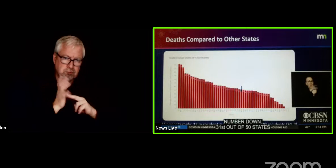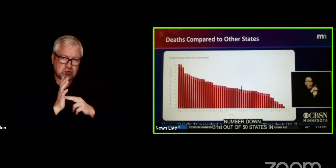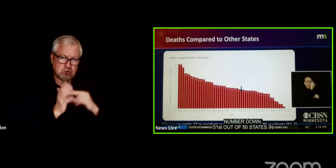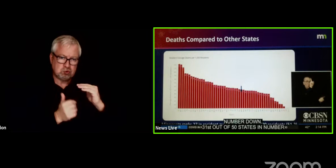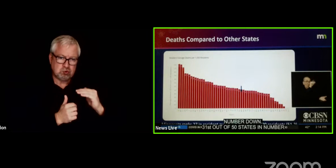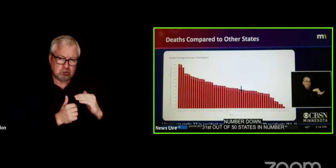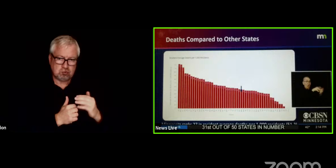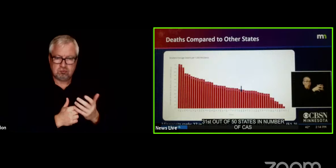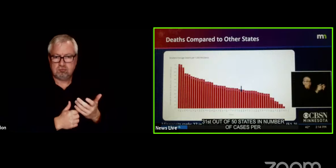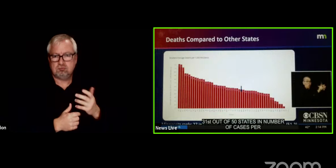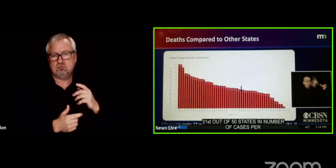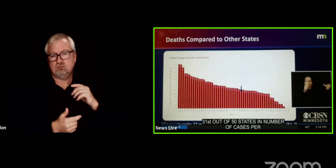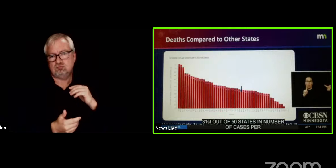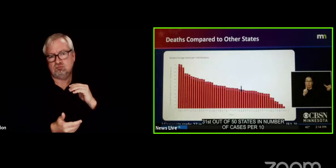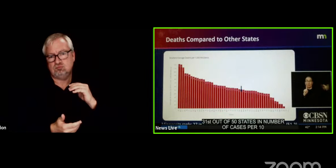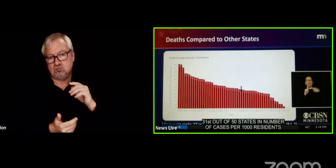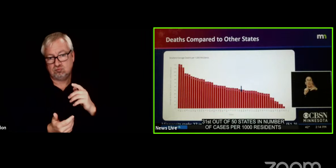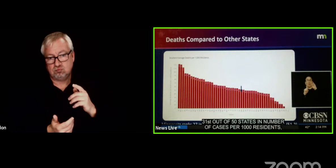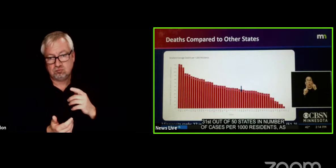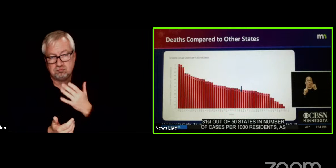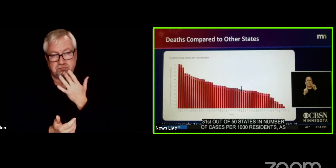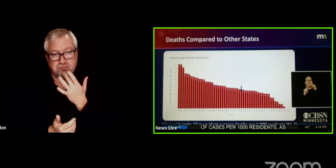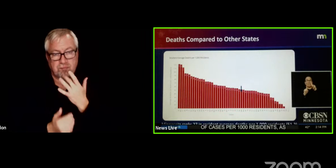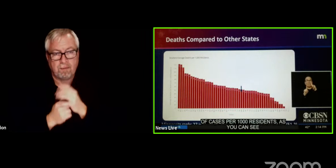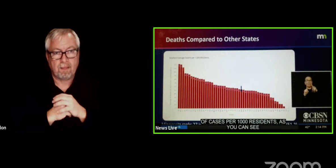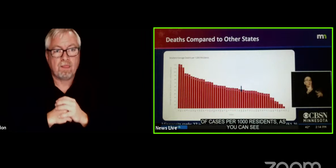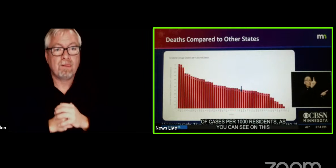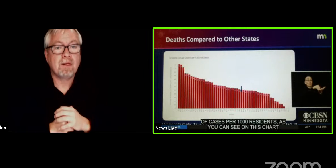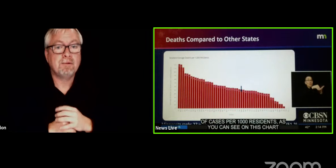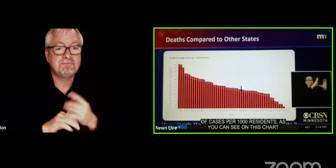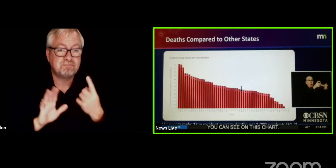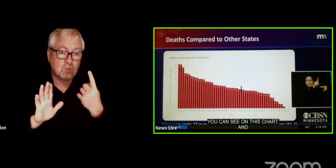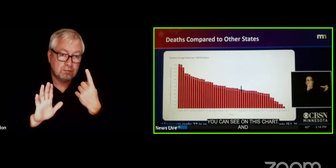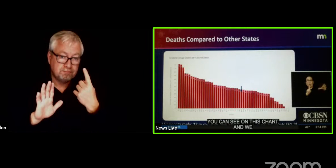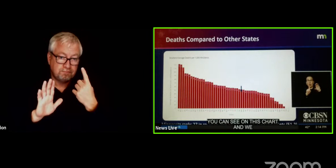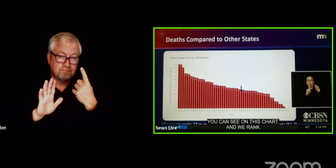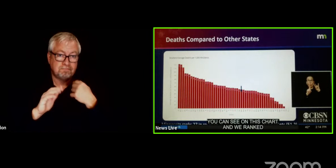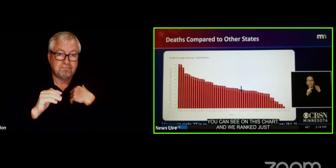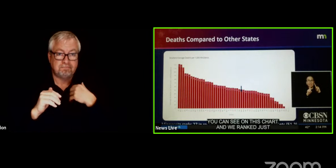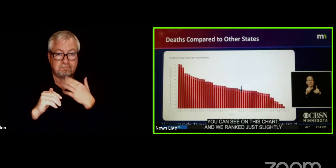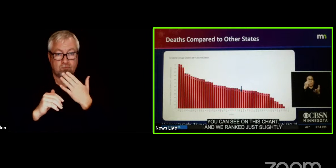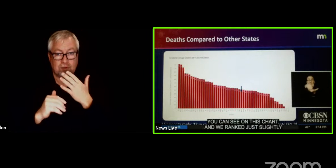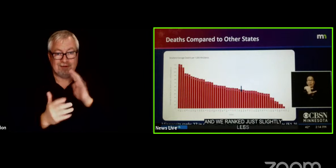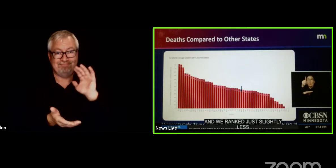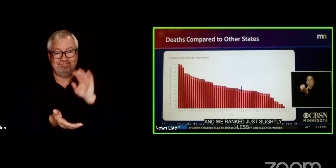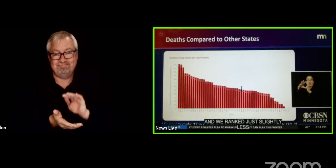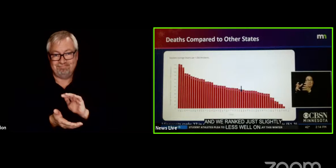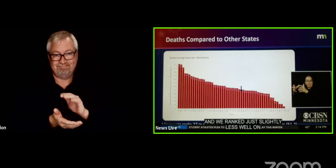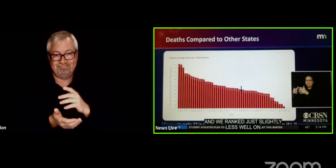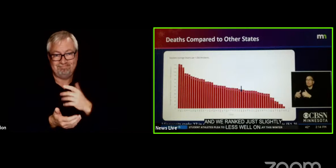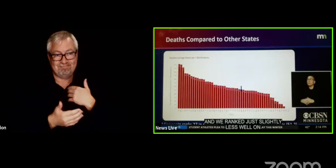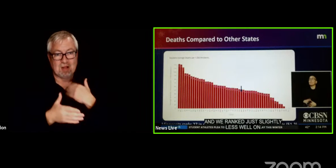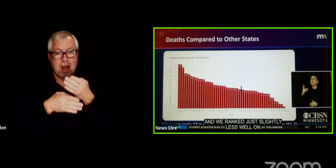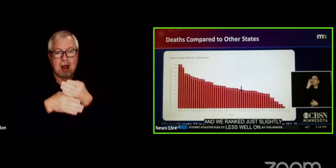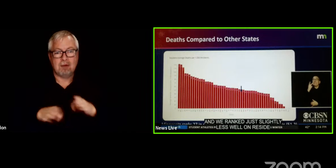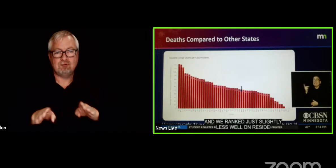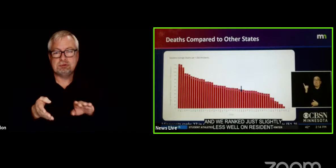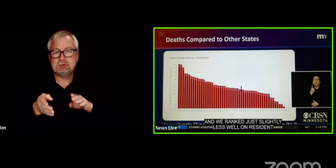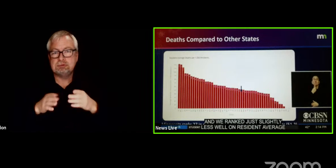AND WE RANKED JUST SLIGHTLY LESS WELL ON RESIDENTS AVERAGE DEATHS PER 1,000 RESIDENTS, WE ARE NUMBER 27 OUT OF 50.